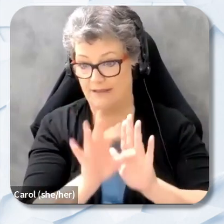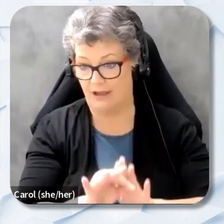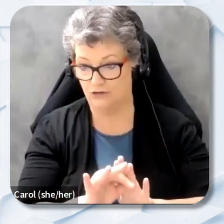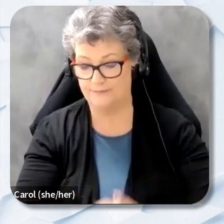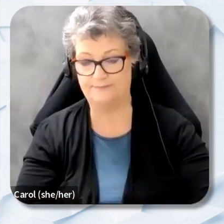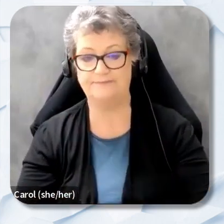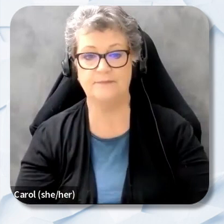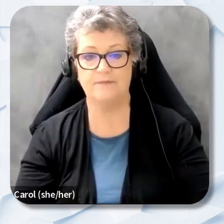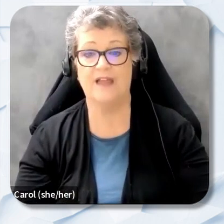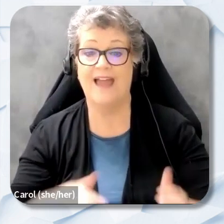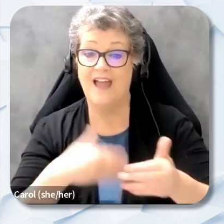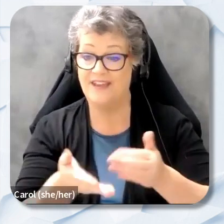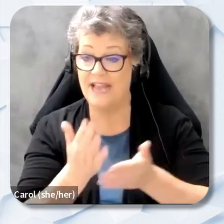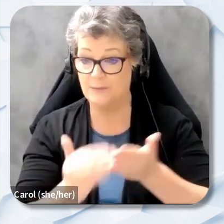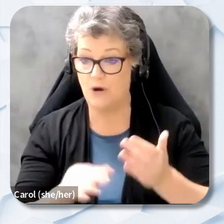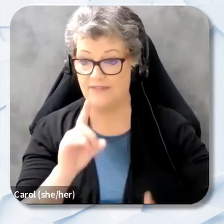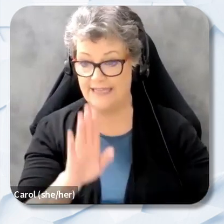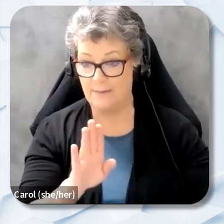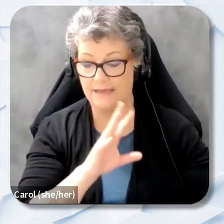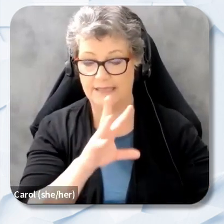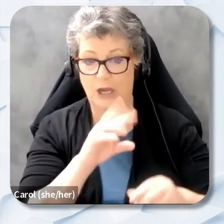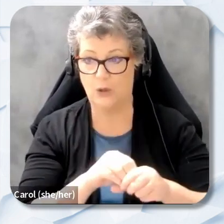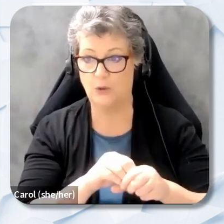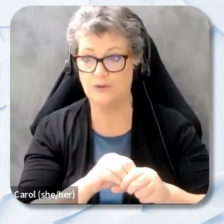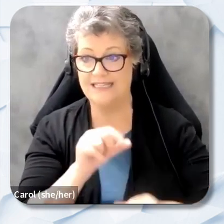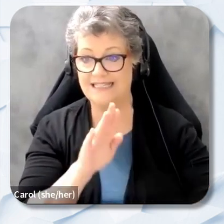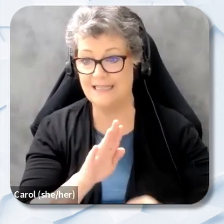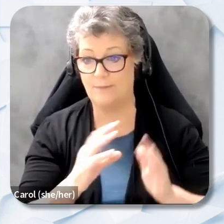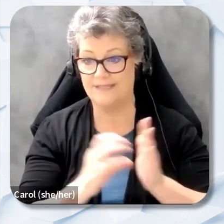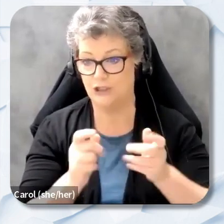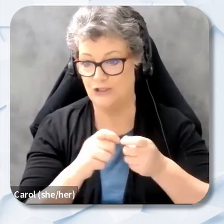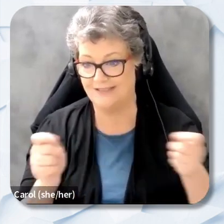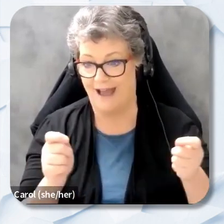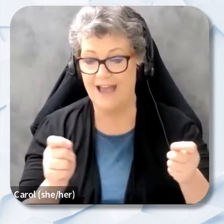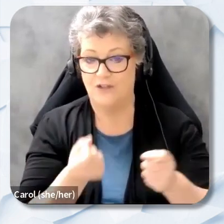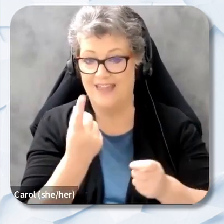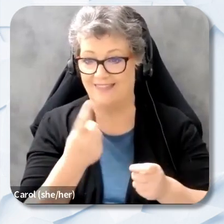The next part of the database includes the subsections tied to the 11 allowable uses